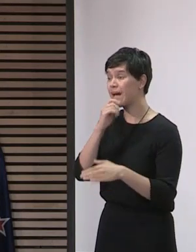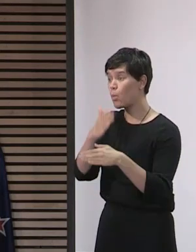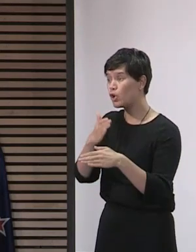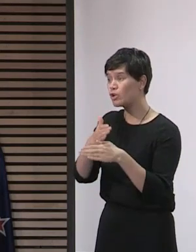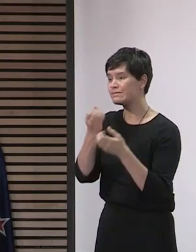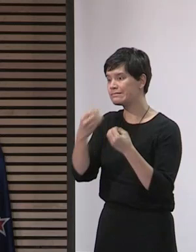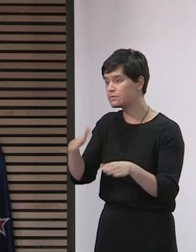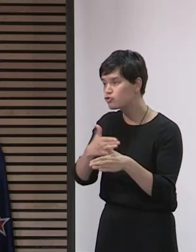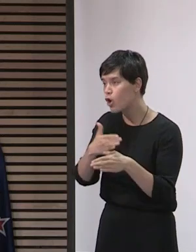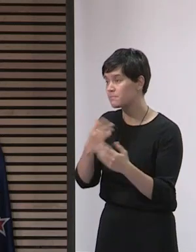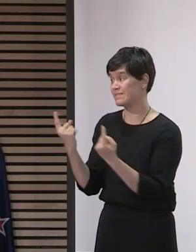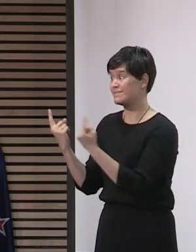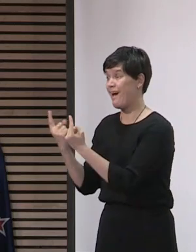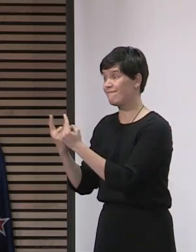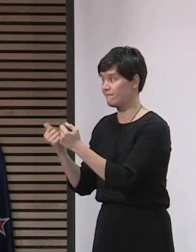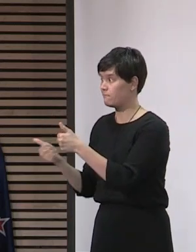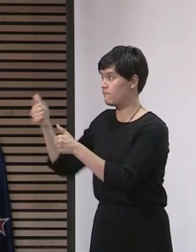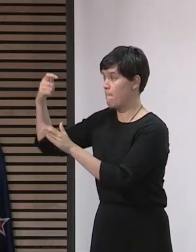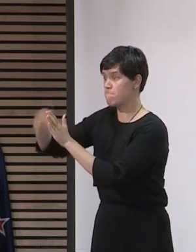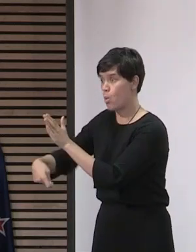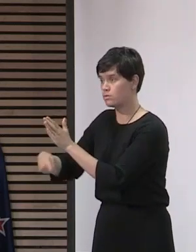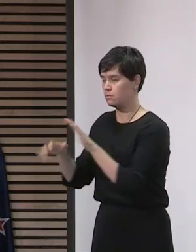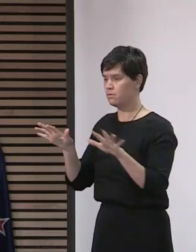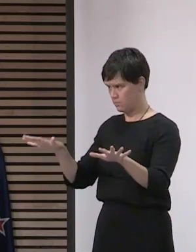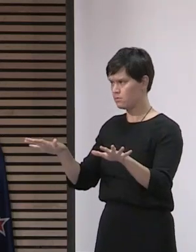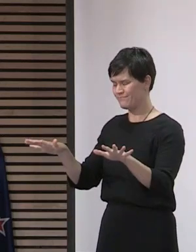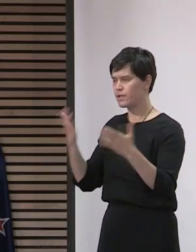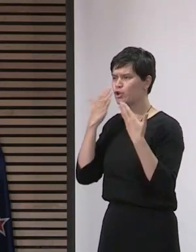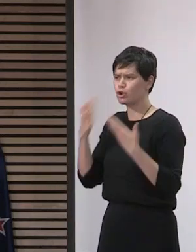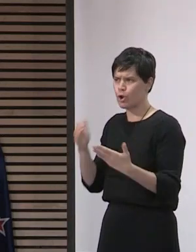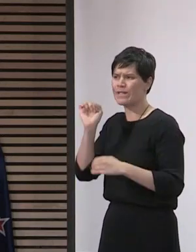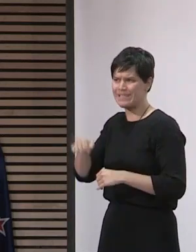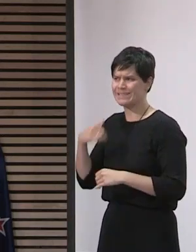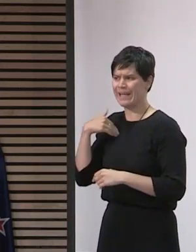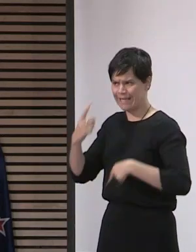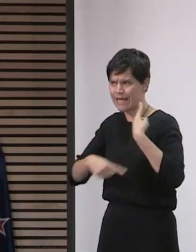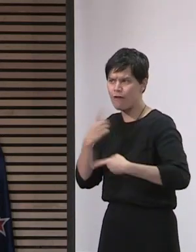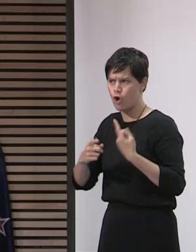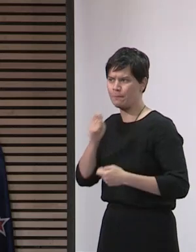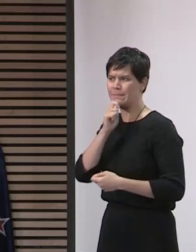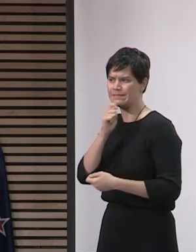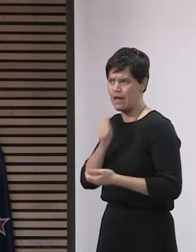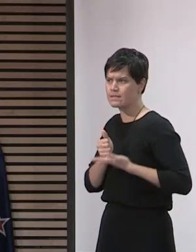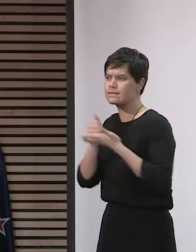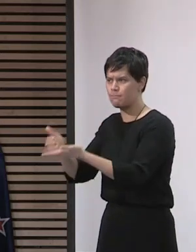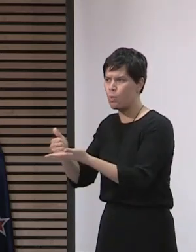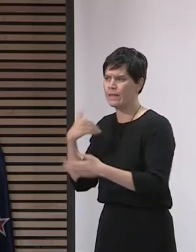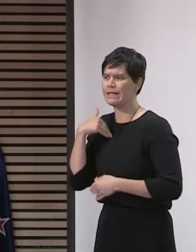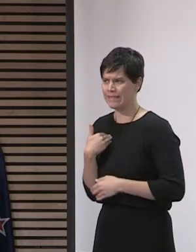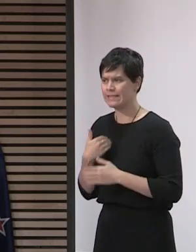what we've seen today - both